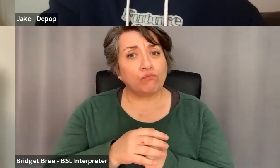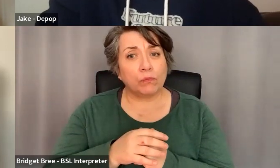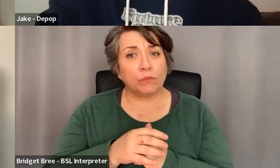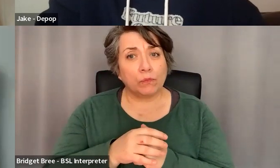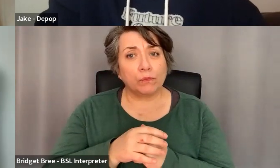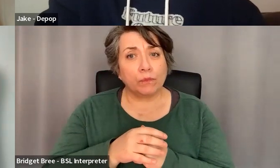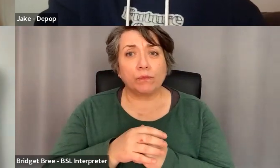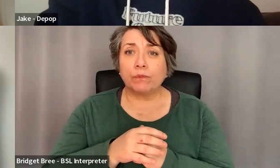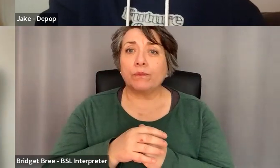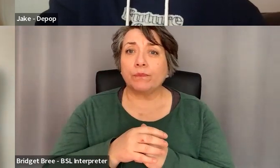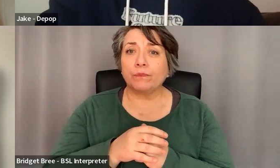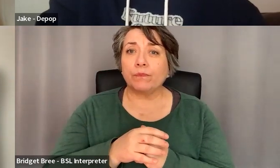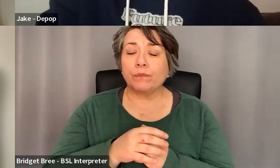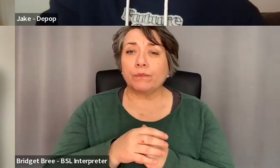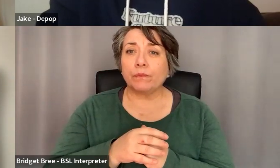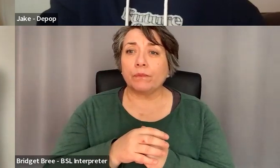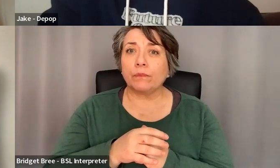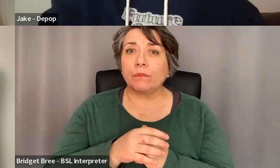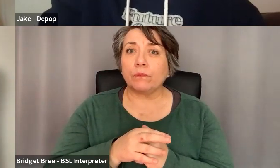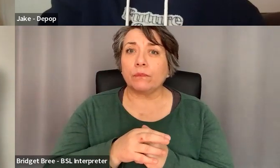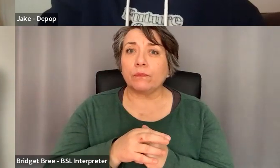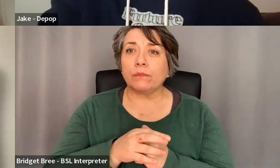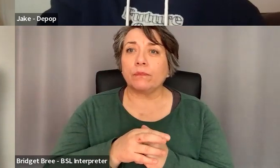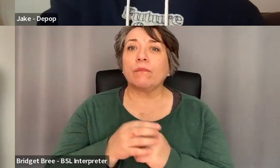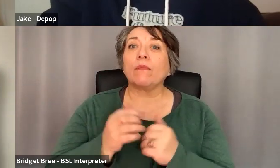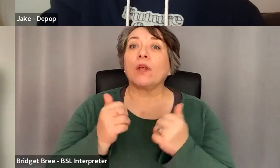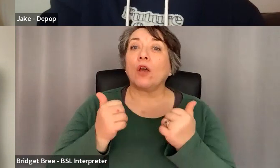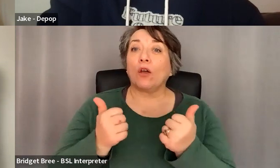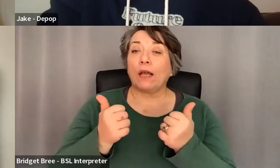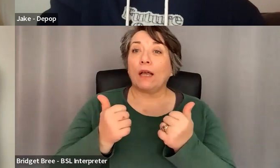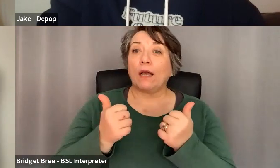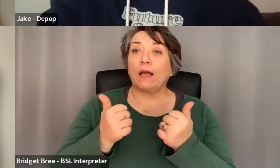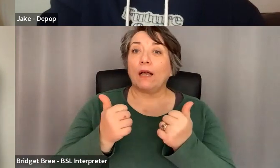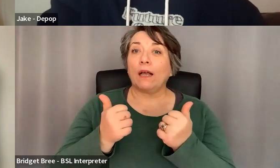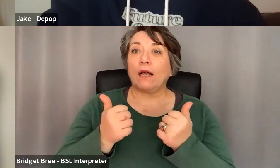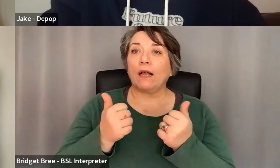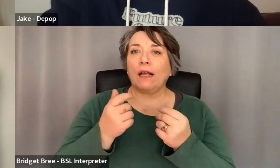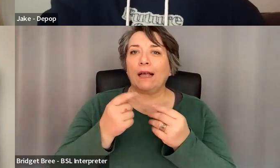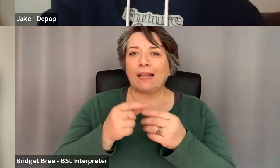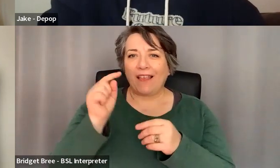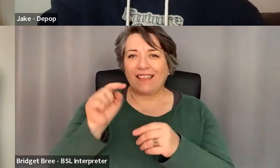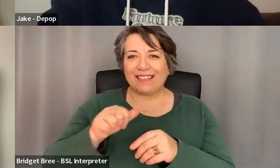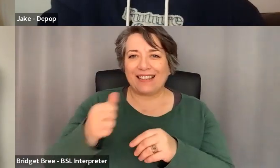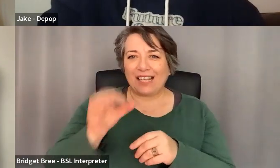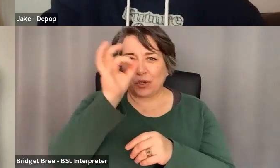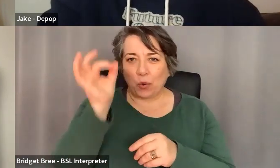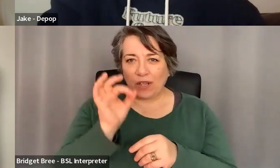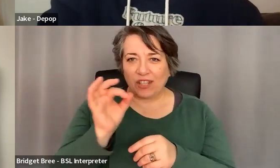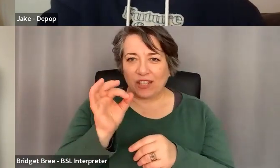Right? Okay, I've got a quite a long one here that I've just got to read the sailing bits out. So I'm gonna ask another one question.